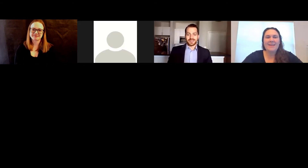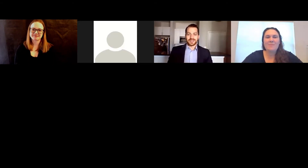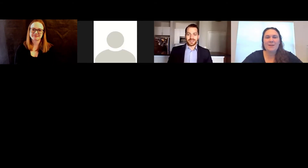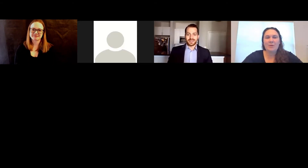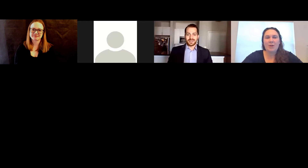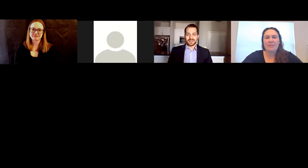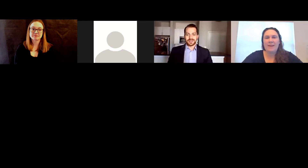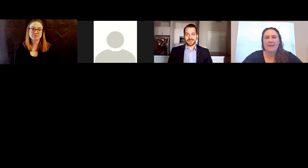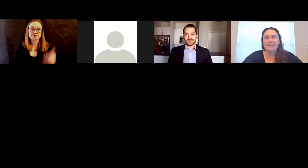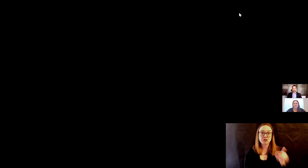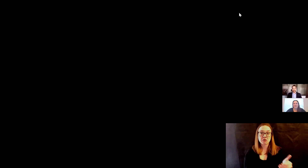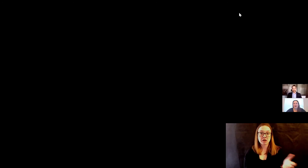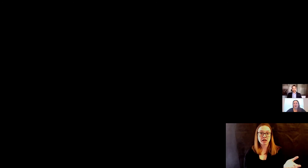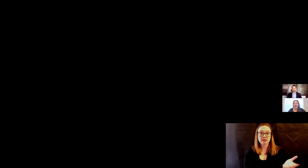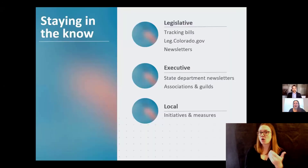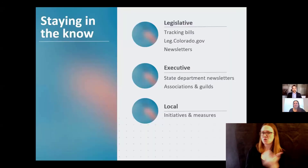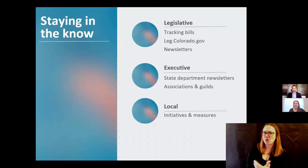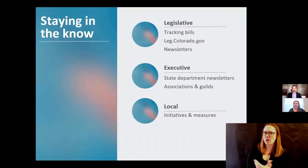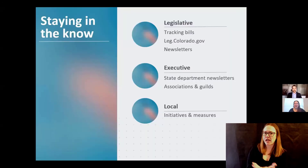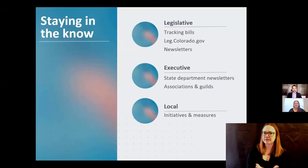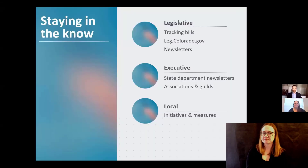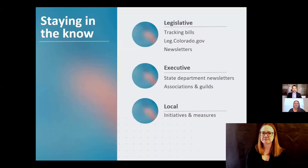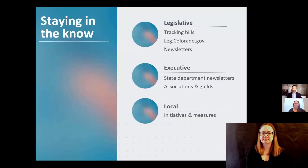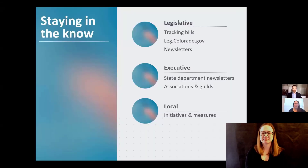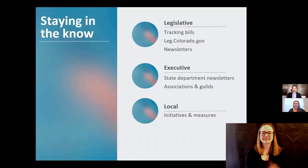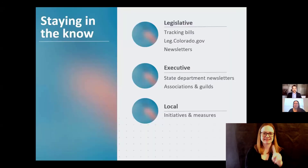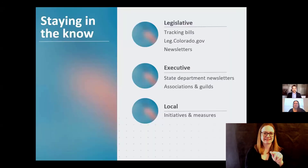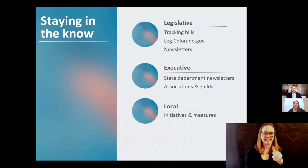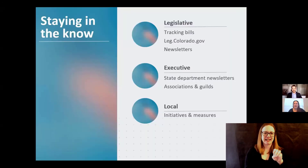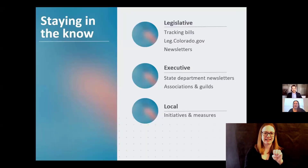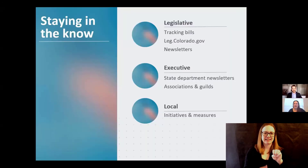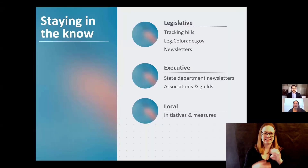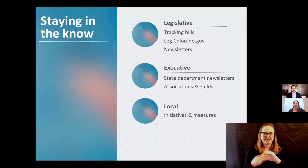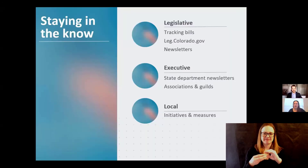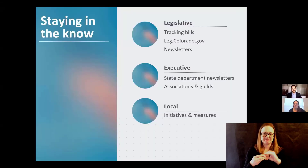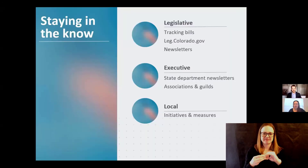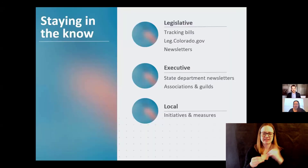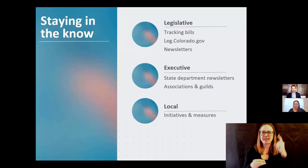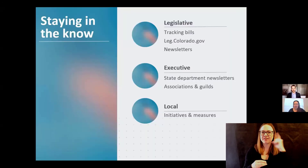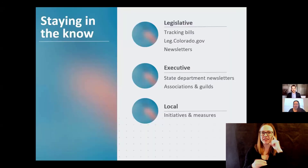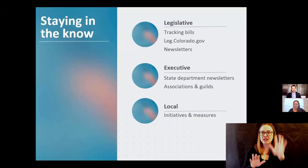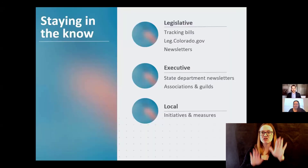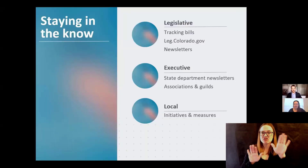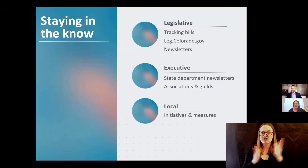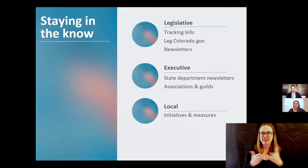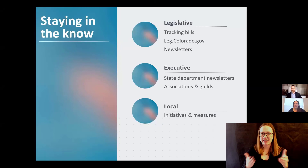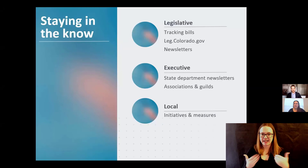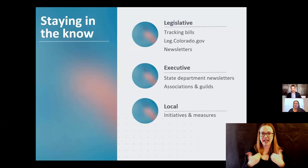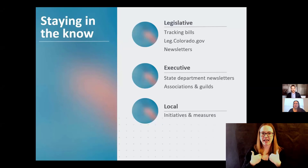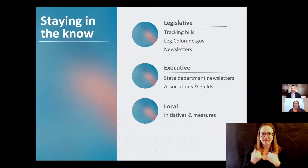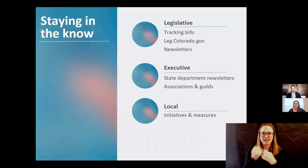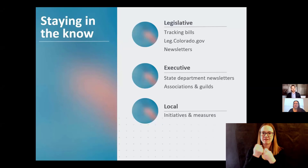I think one of the great things about having advocacy groups and other associations